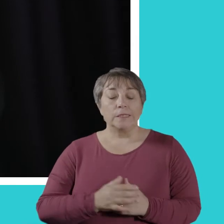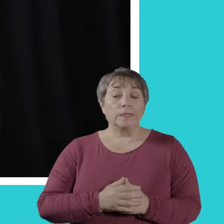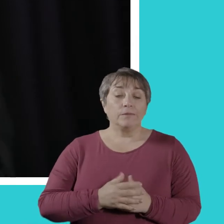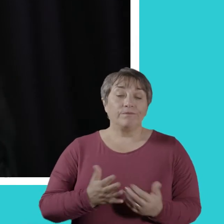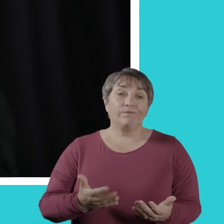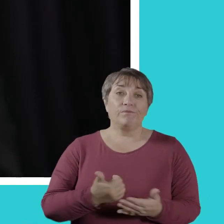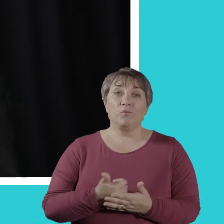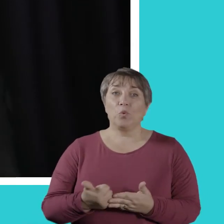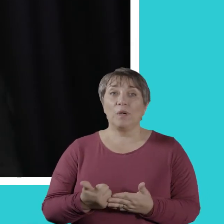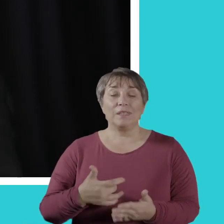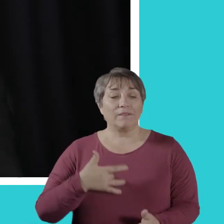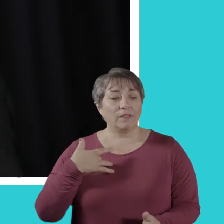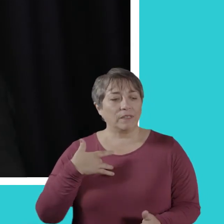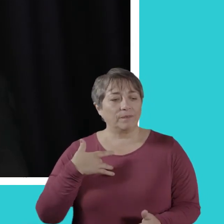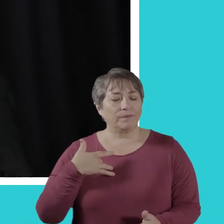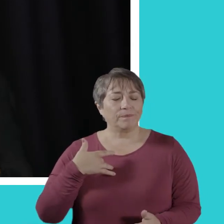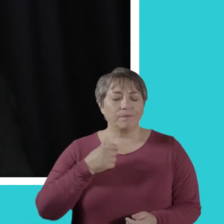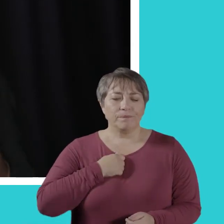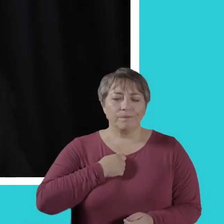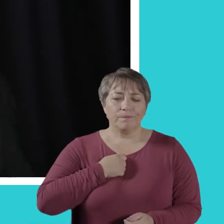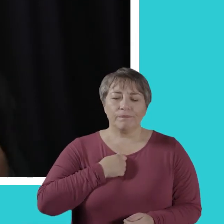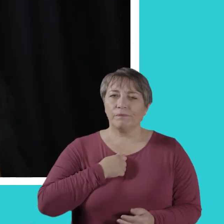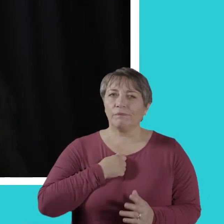this is something I'm still reflecting on a lot is I don't think we can ever shake